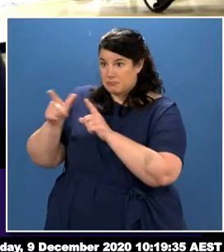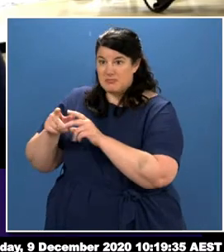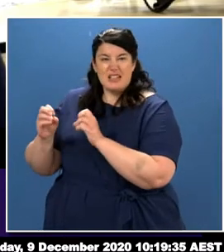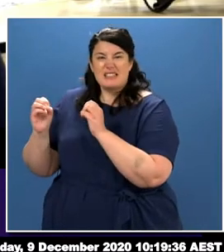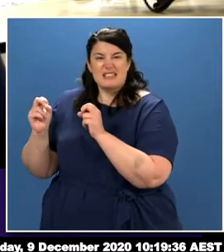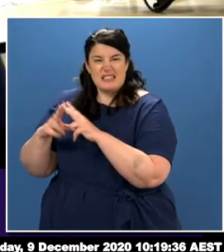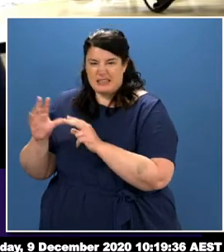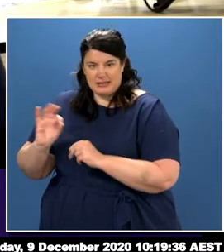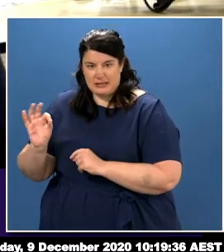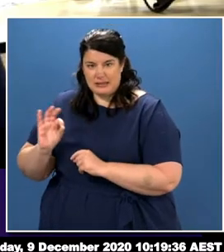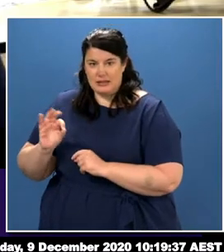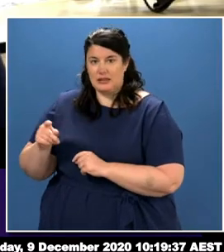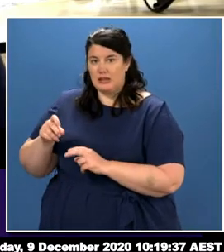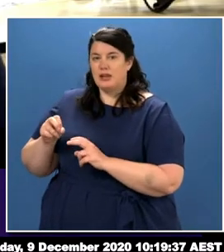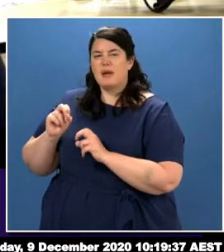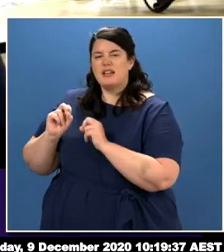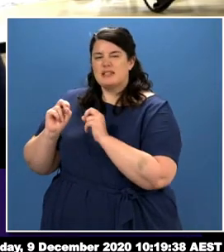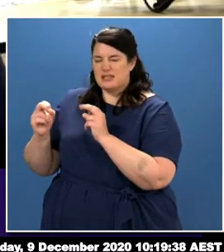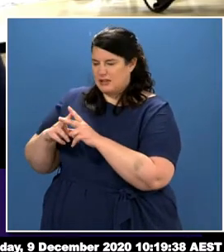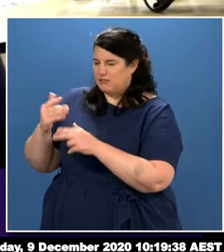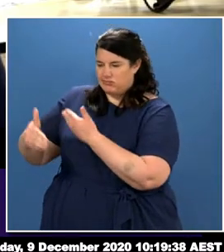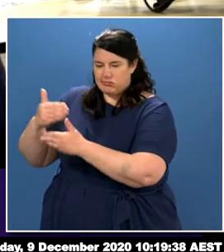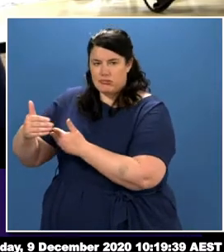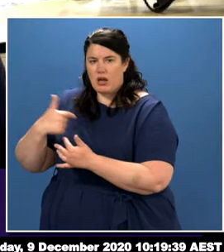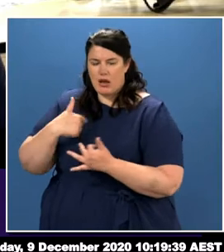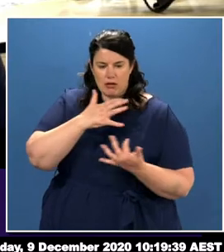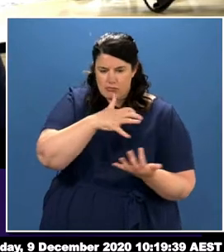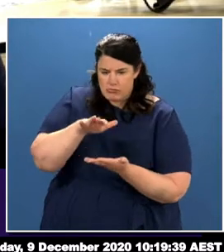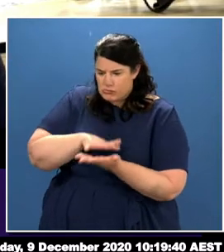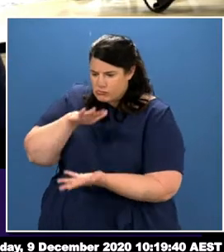proceedings, you know, it was gathering documents that Counsel had